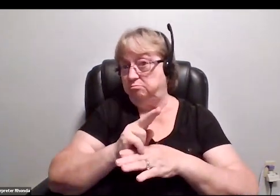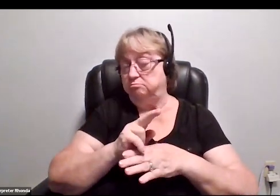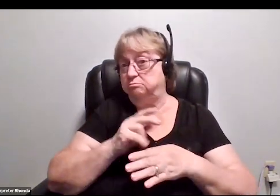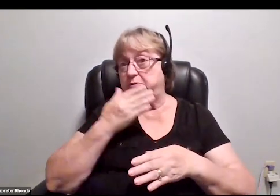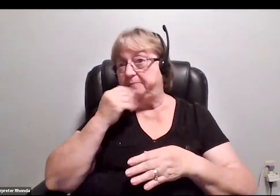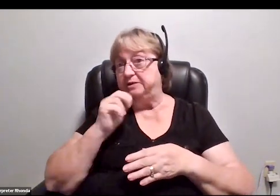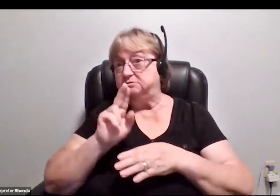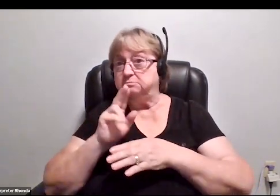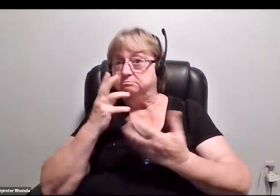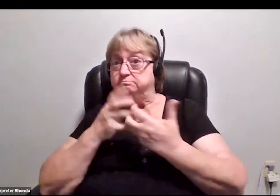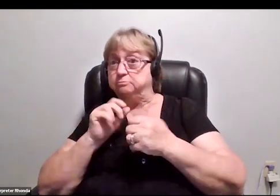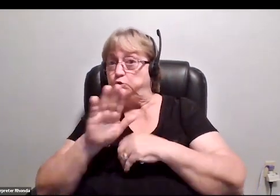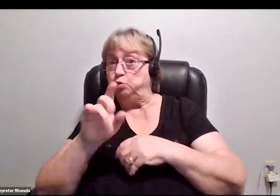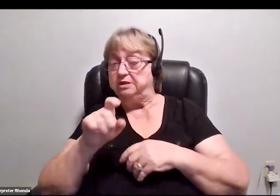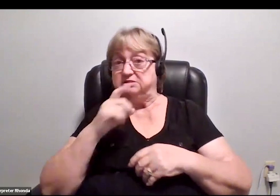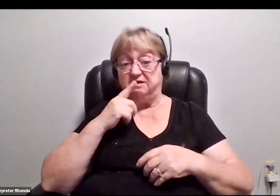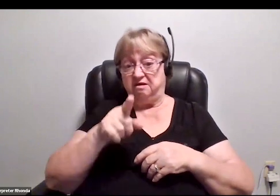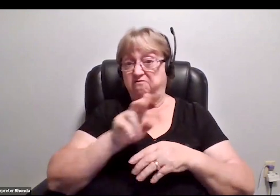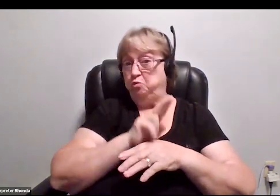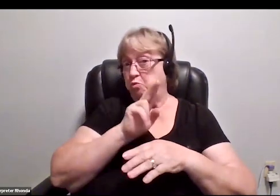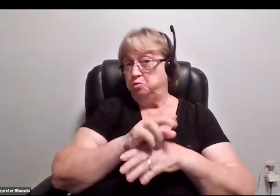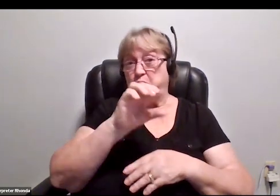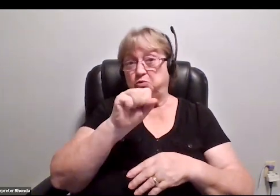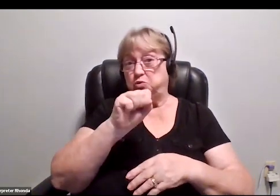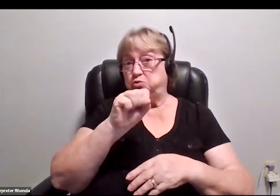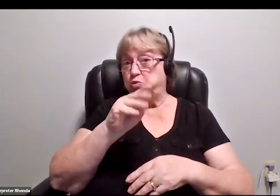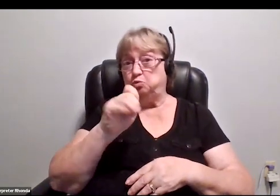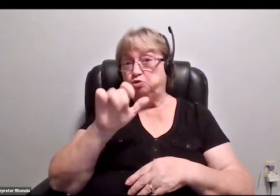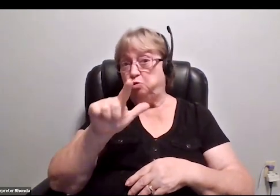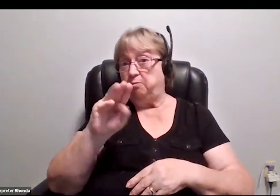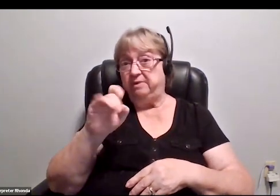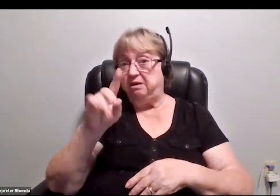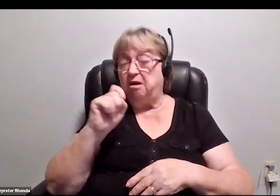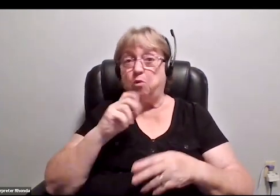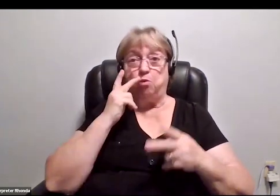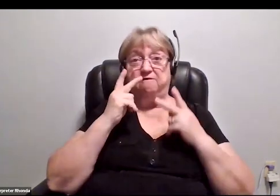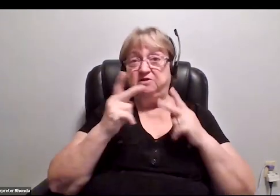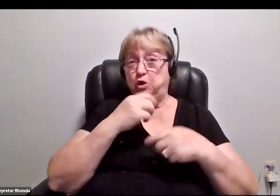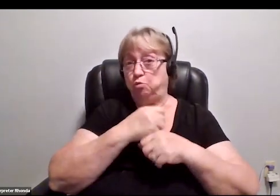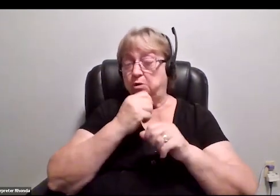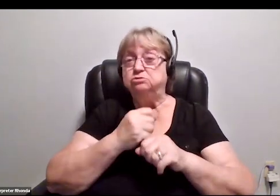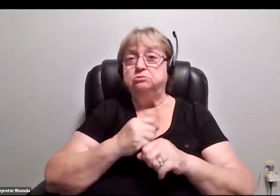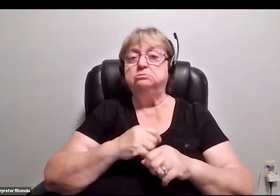If you personally use social media or video creation platforms, look at your home feed to get other clues